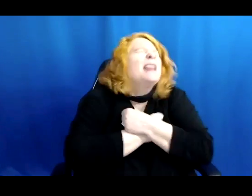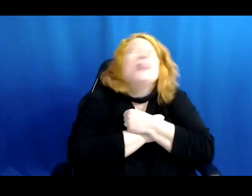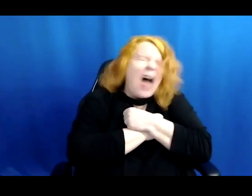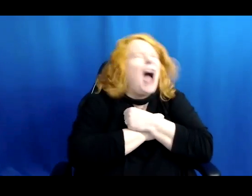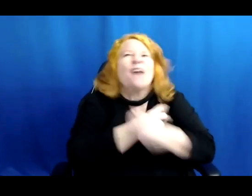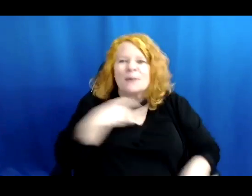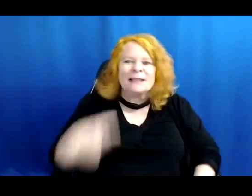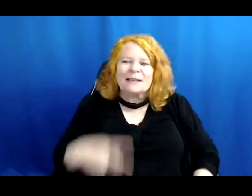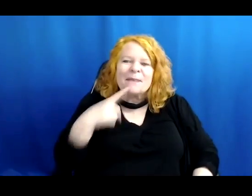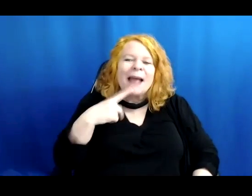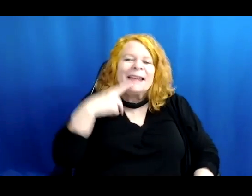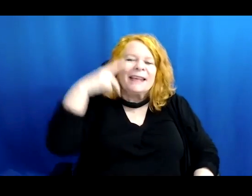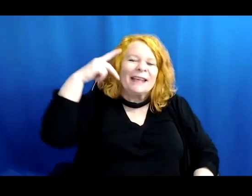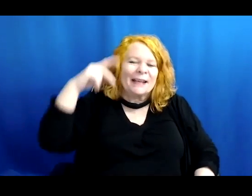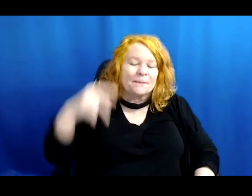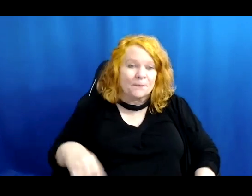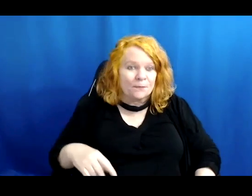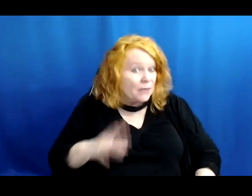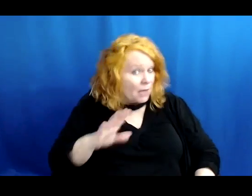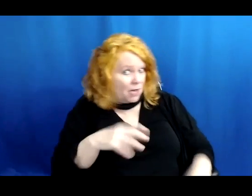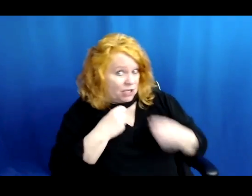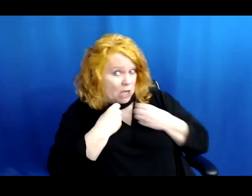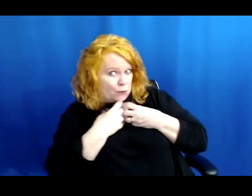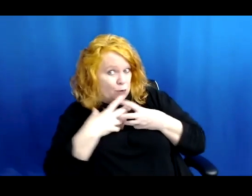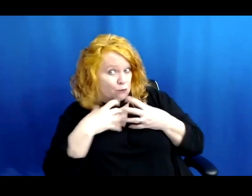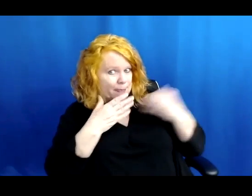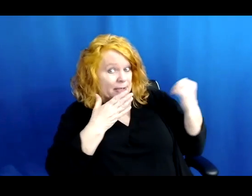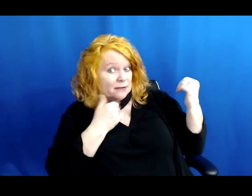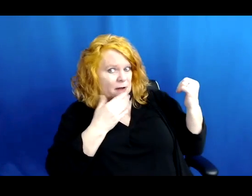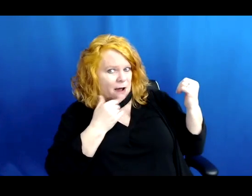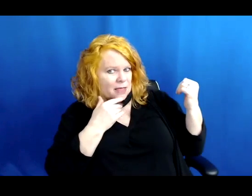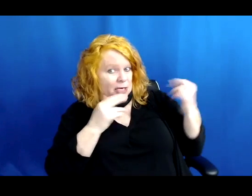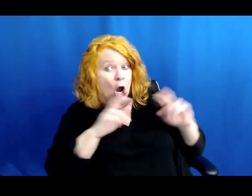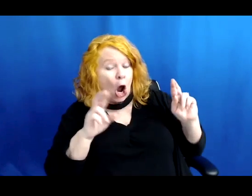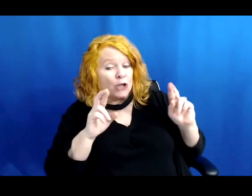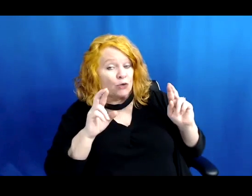“Shall we Ribbit, darling? Shall we Ribbit?” “Are you ready to Ribbit? Everybody ready